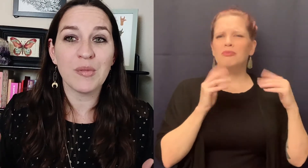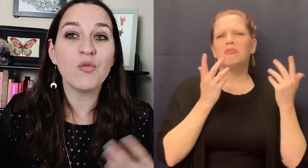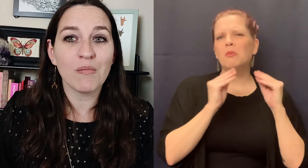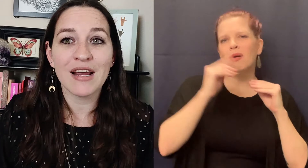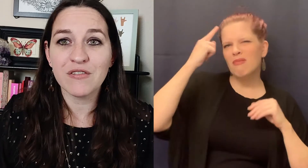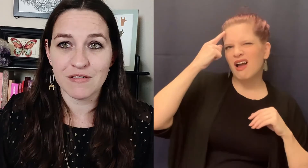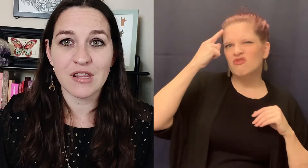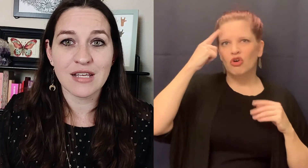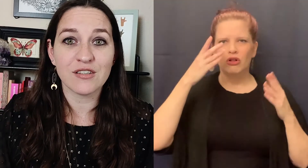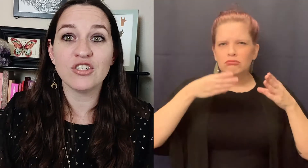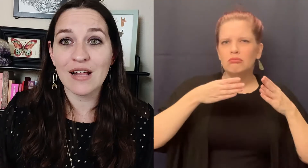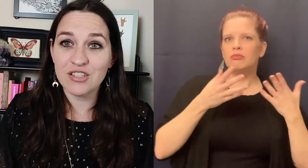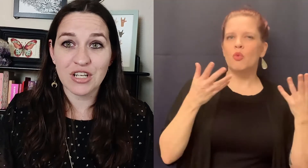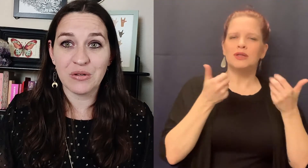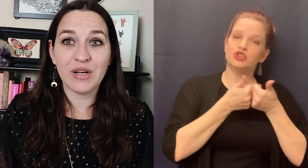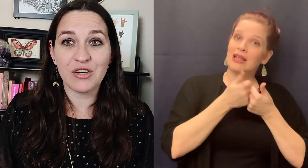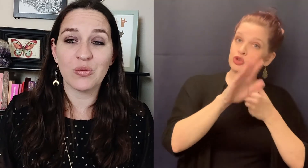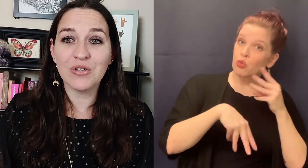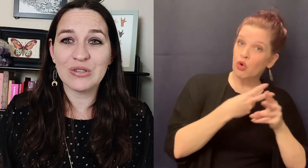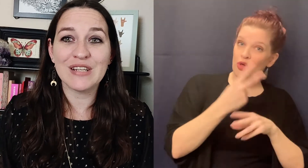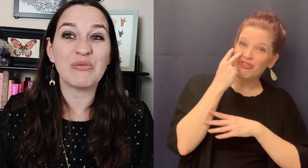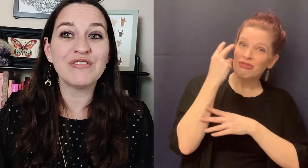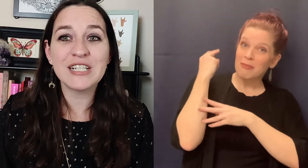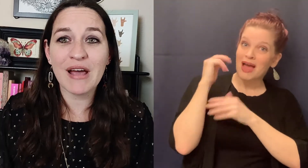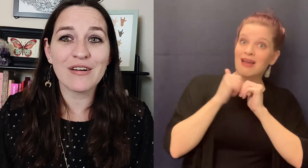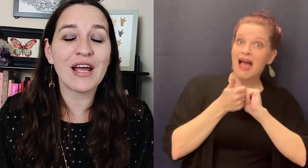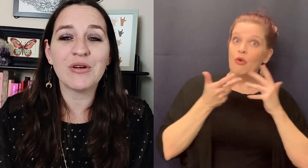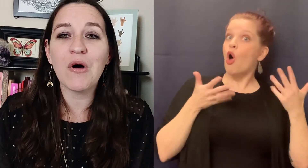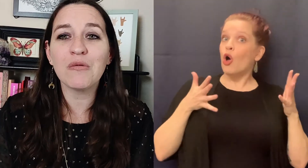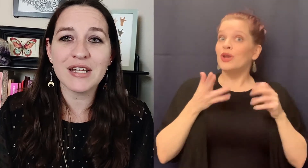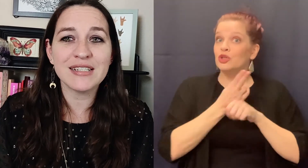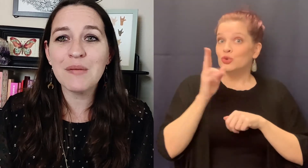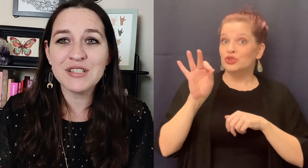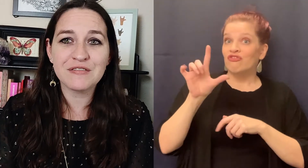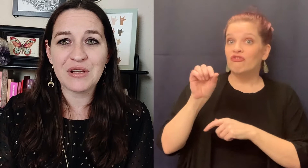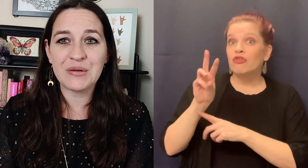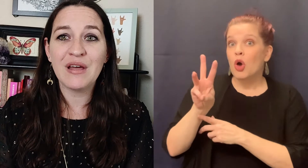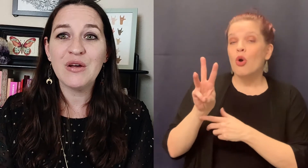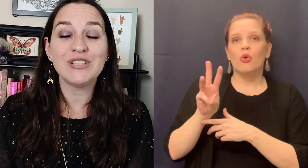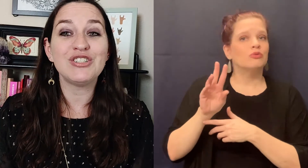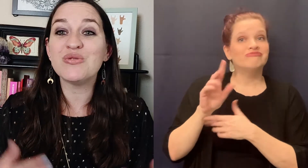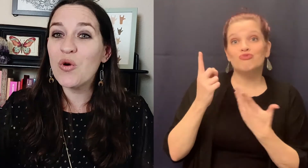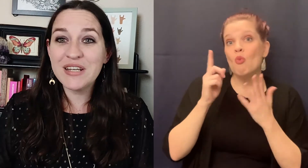or be more mindful of the things that are challenging you in your world and then reflect back on how you already tap into flow, which is just one